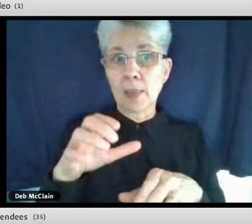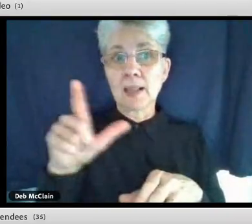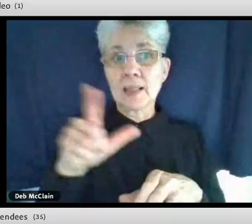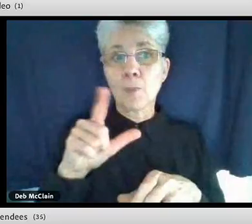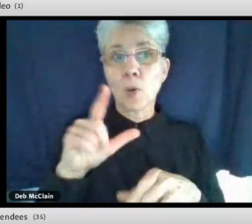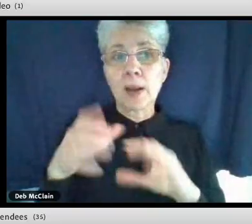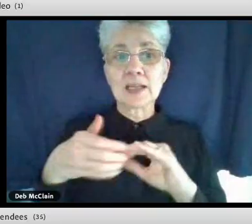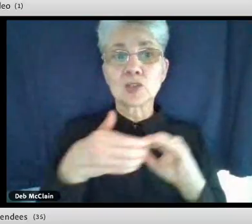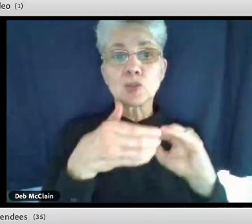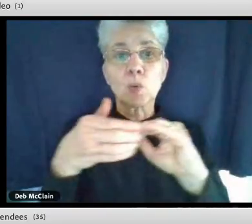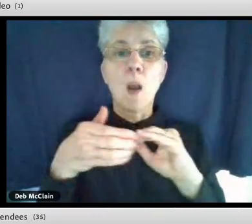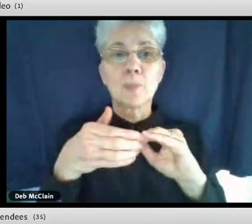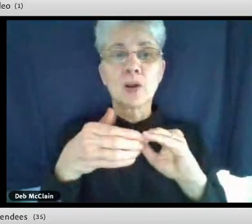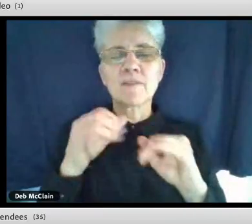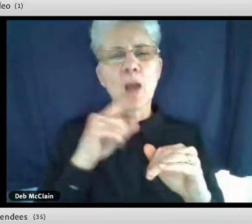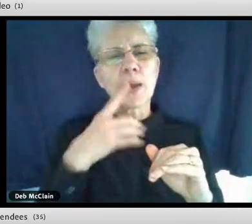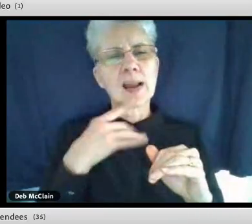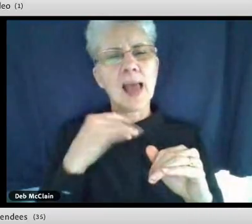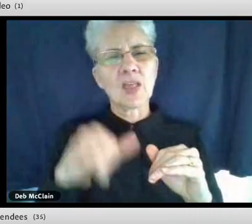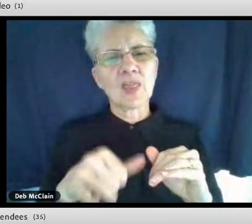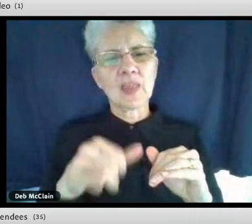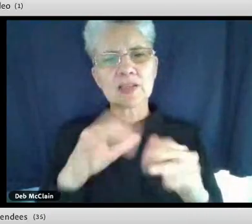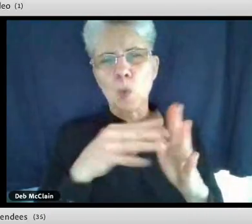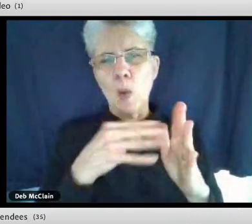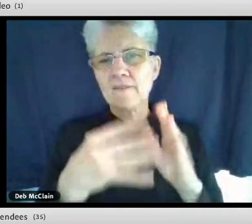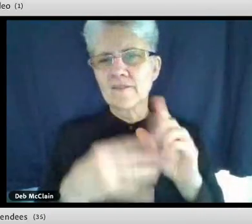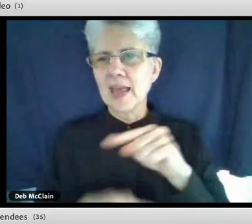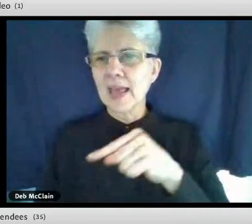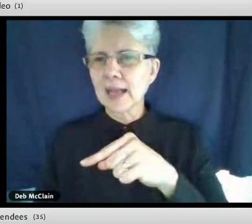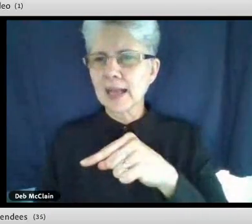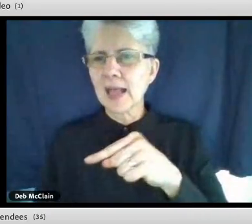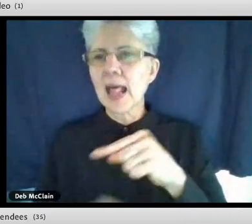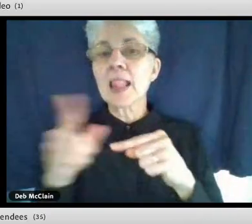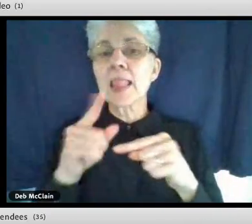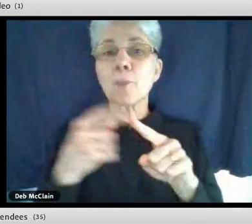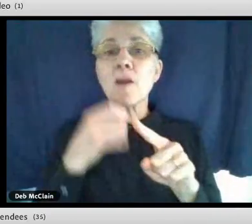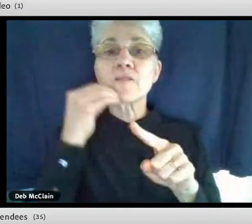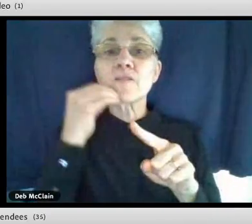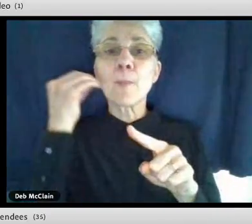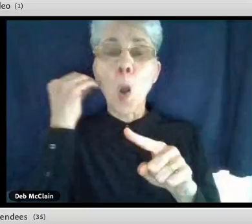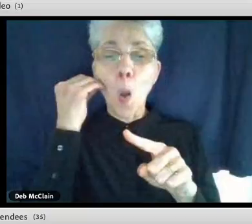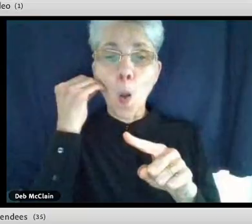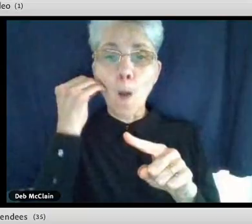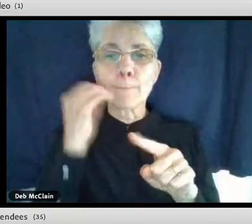This is from the Hillsborough Public Library Cooperative, and I really love this graphic here,